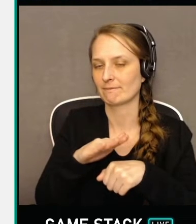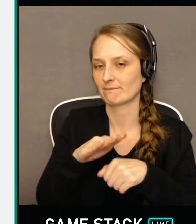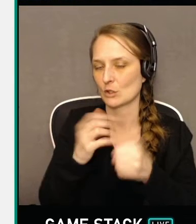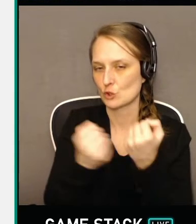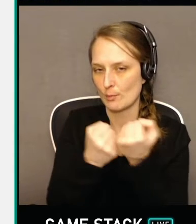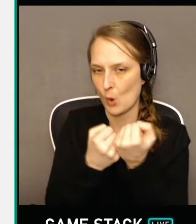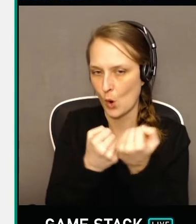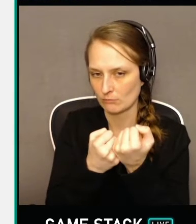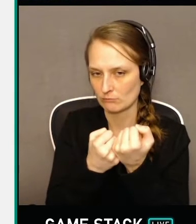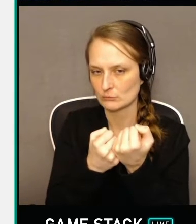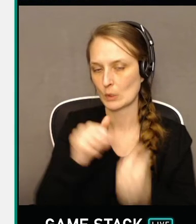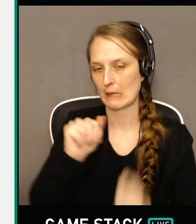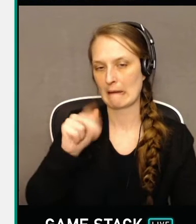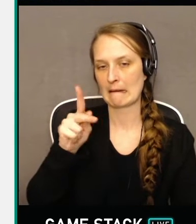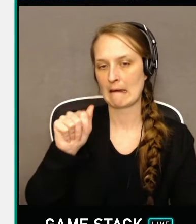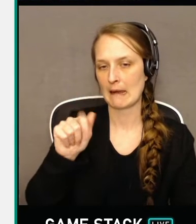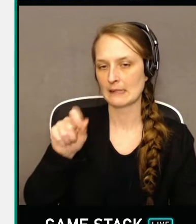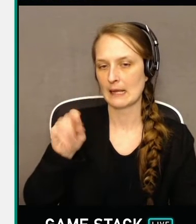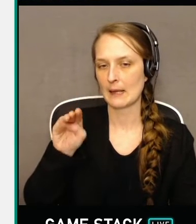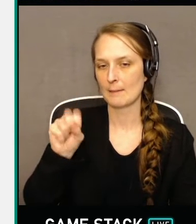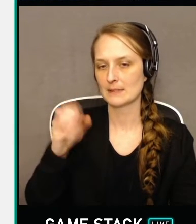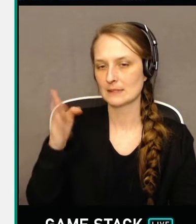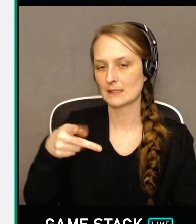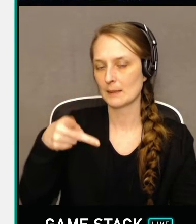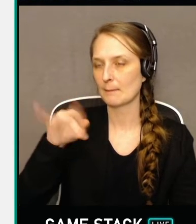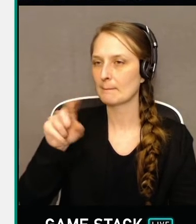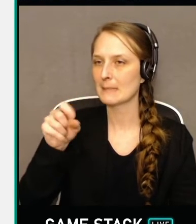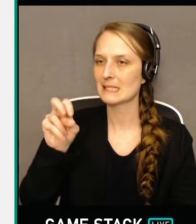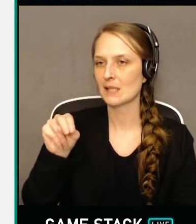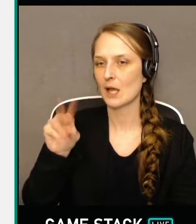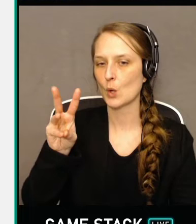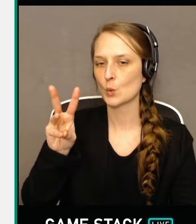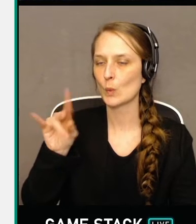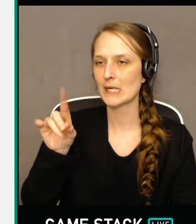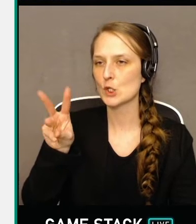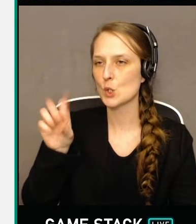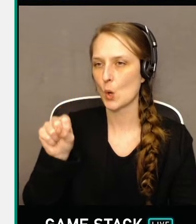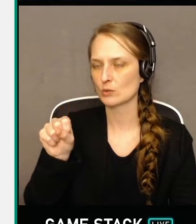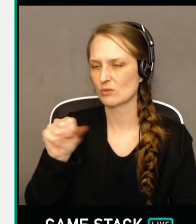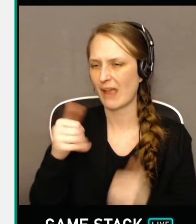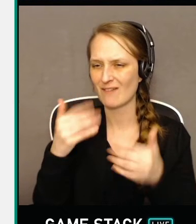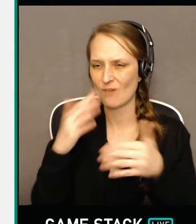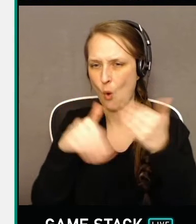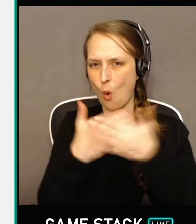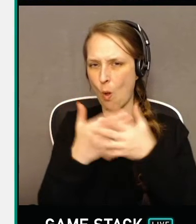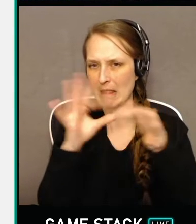dot MS Slash Pix on Windows. We have all of these links and more on our getting started guide.